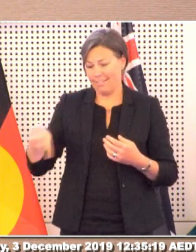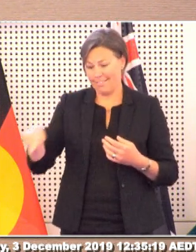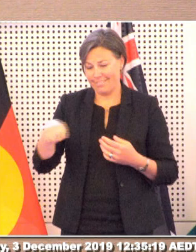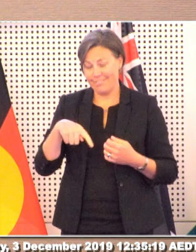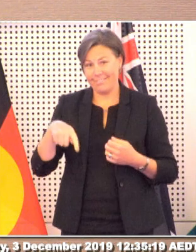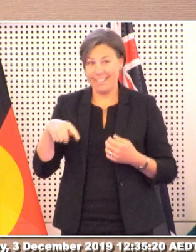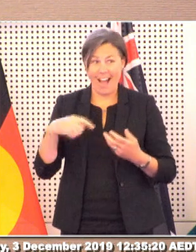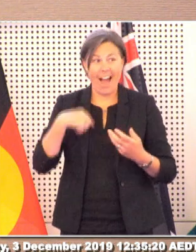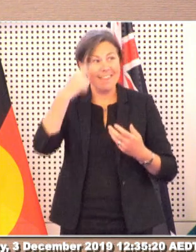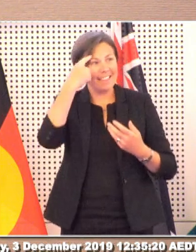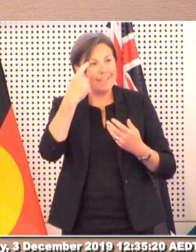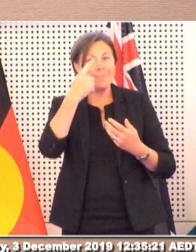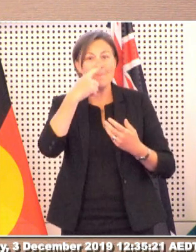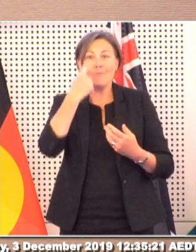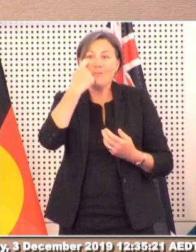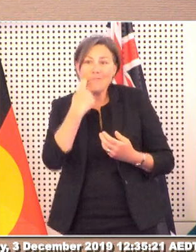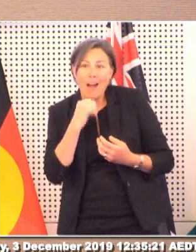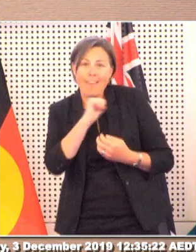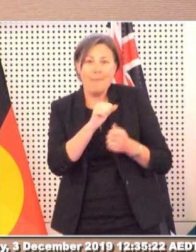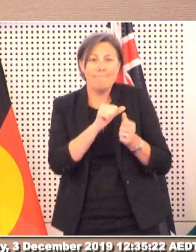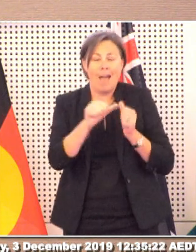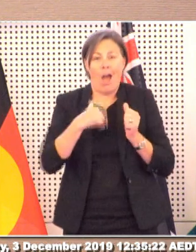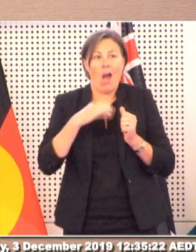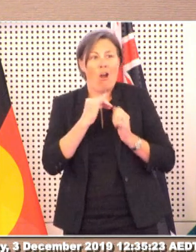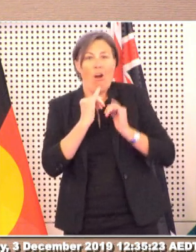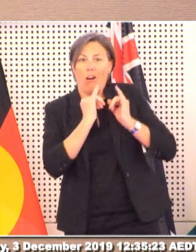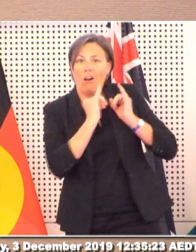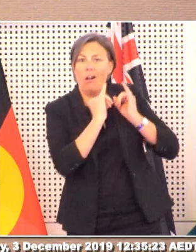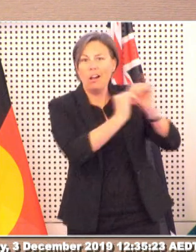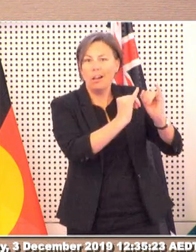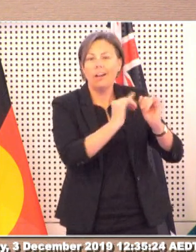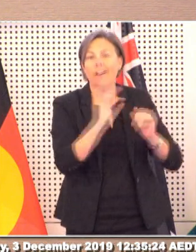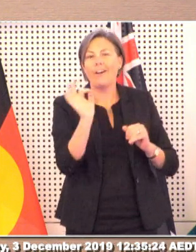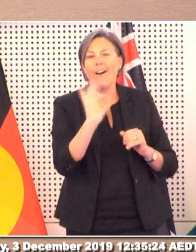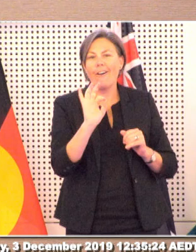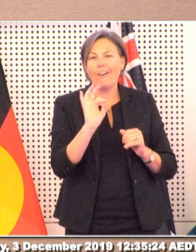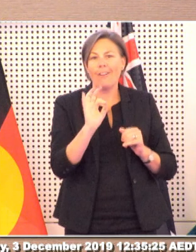So I don’t want to demonise at all the disability services system.